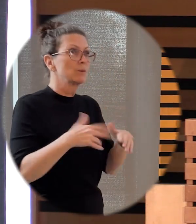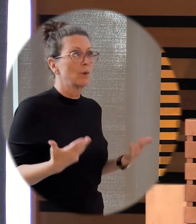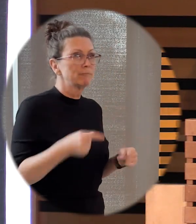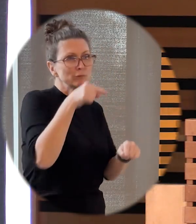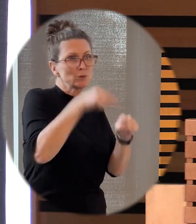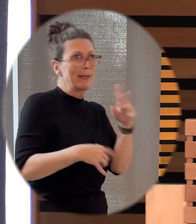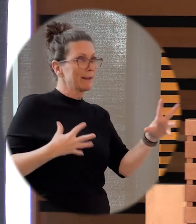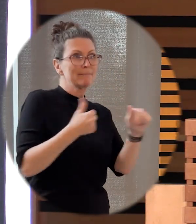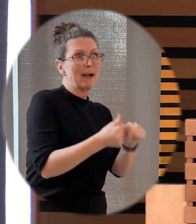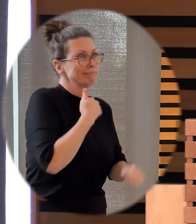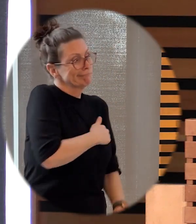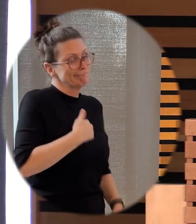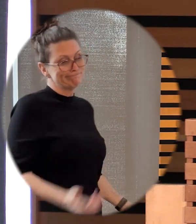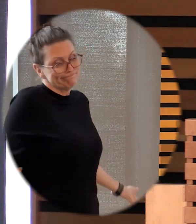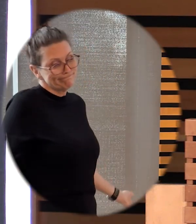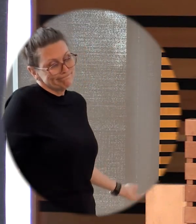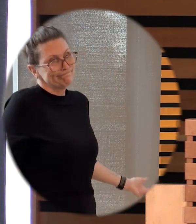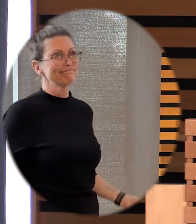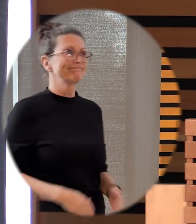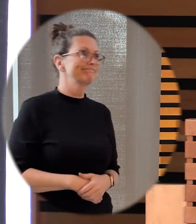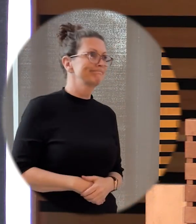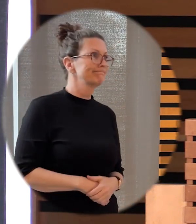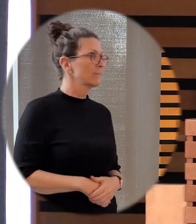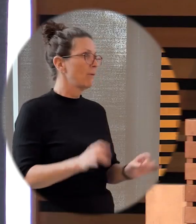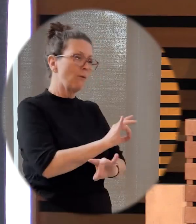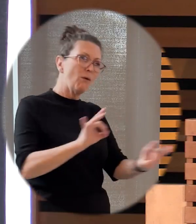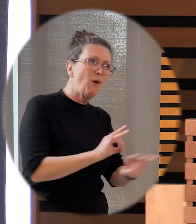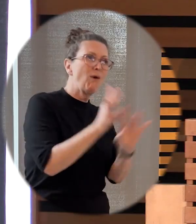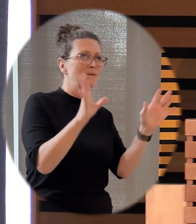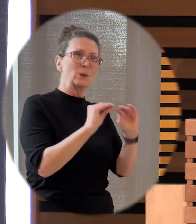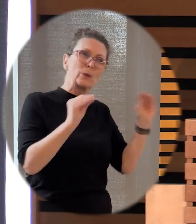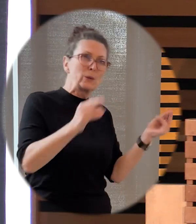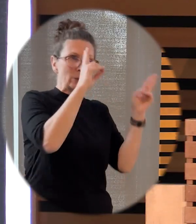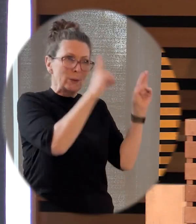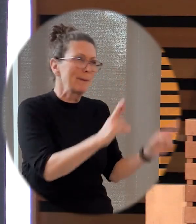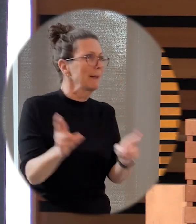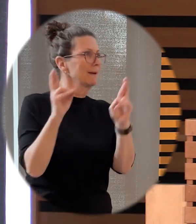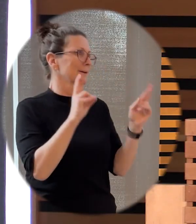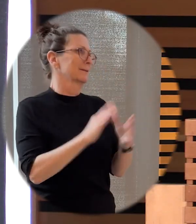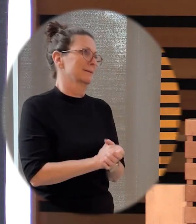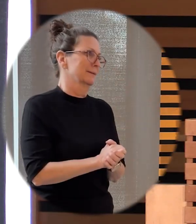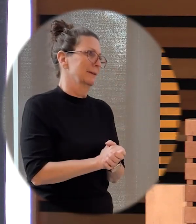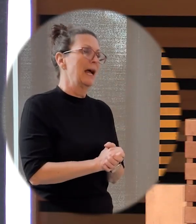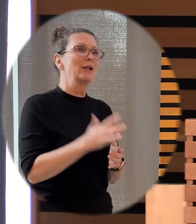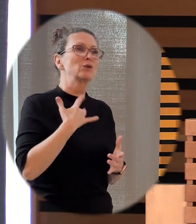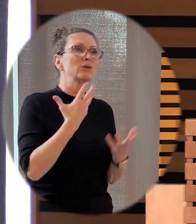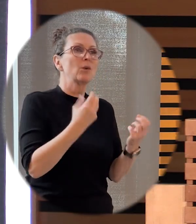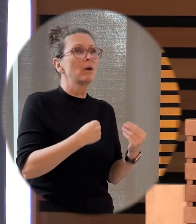be able to keep up. The story of devastating disregard cloaked in dismissive inspiration.